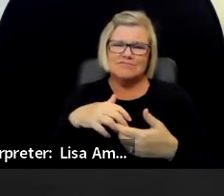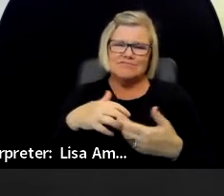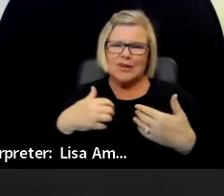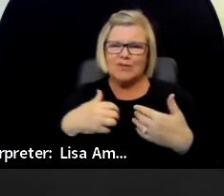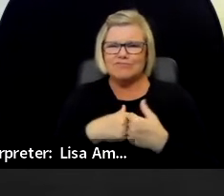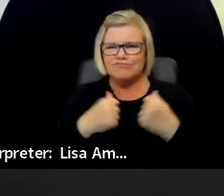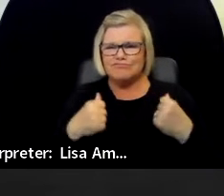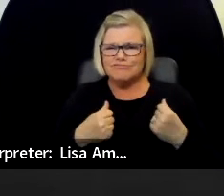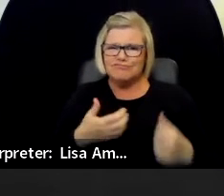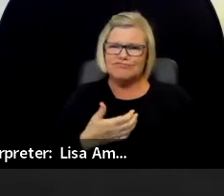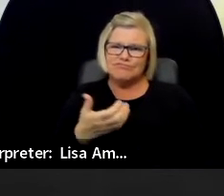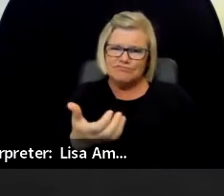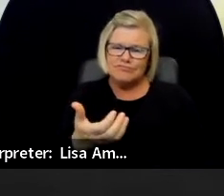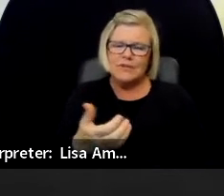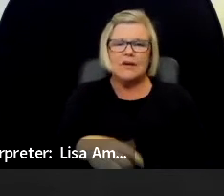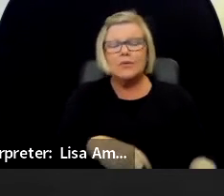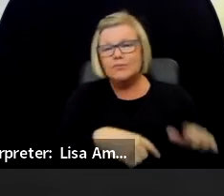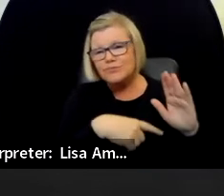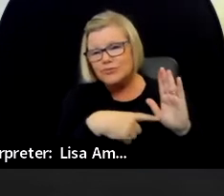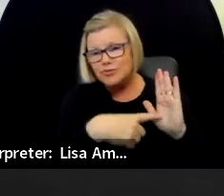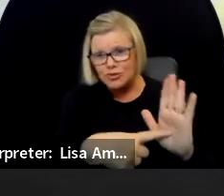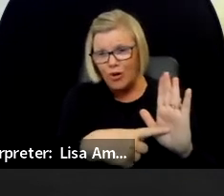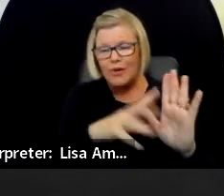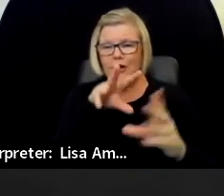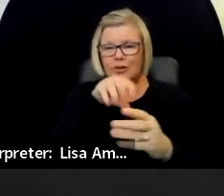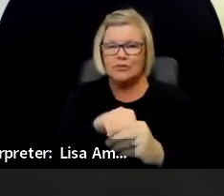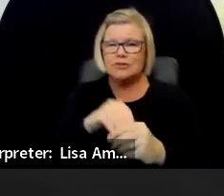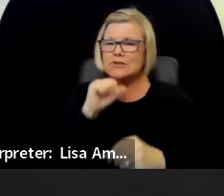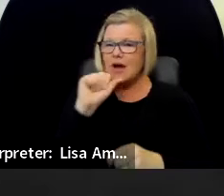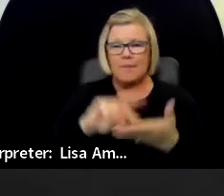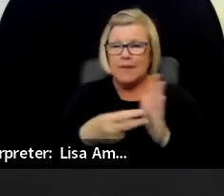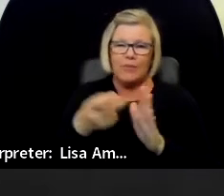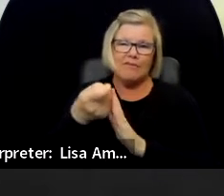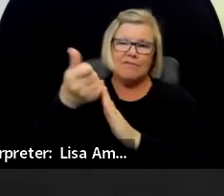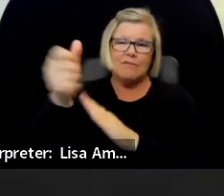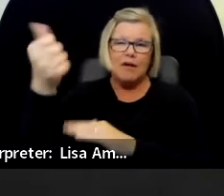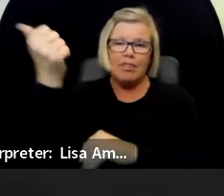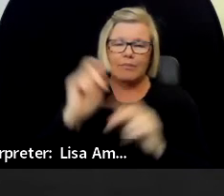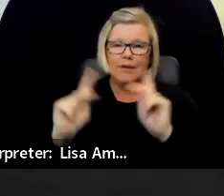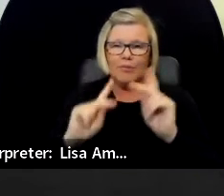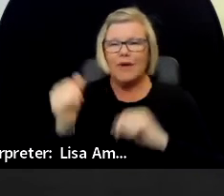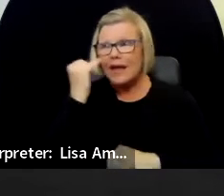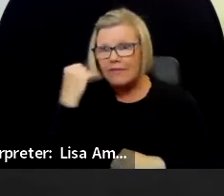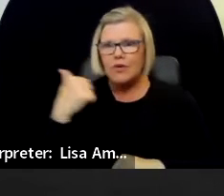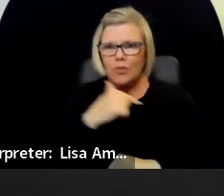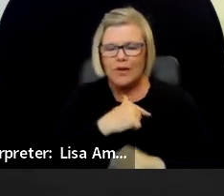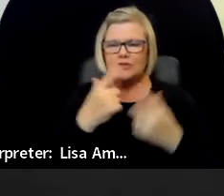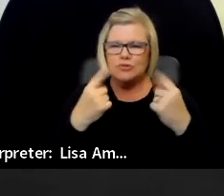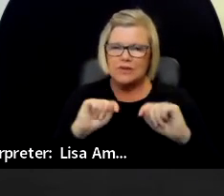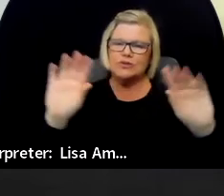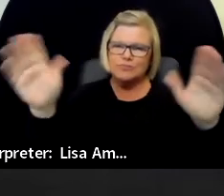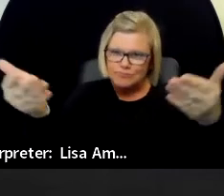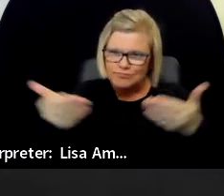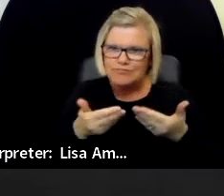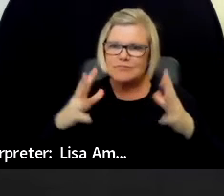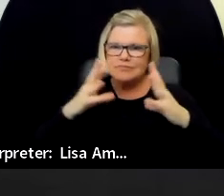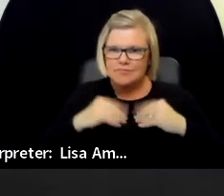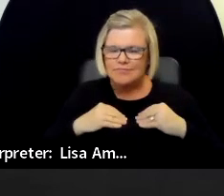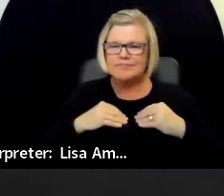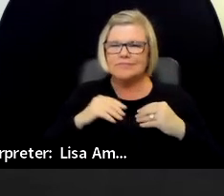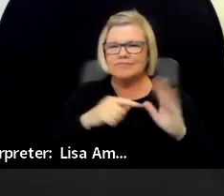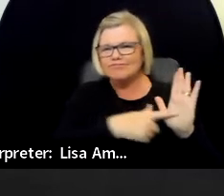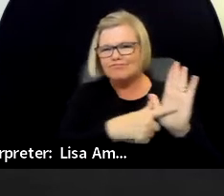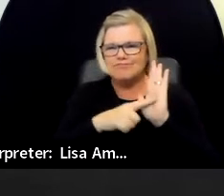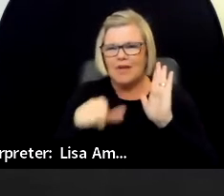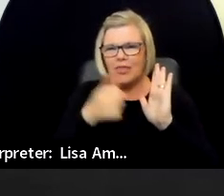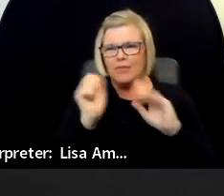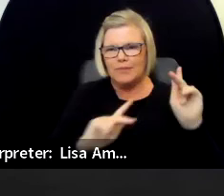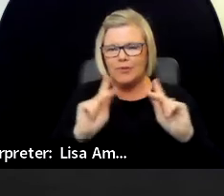WE DON'T REALLY NEED A PRIDE FLAG AND THEN POSING QUESTIONS, ISN'T IT DISCRIMINATION TO LOOK AT ONE GROUP OVER ANOTHER. IN OUR CULTURE, WHERE WE ARE PREDOMINANTLY WHITE, HETEROSEXUAL, CISGENDER, IT IS IMPORTANT TO PROVIDE SPACE FOR PEOPLE WHO ARE DISPROPORTIONATELY AFFECTED, AS DR. HURLEY HAS ARTICULATED, DISPROPORTIONATELY AFFECTED BY SUBSTANCE USE DISORDER OR POVERTY AND OTHER VULNERABILITIES.